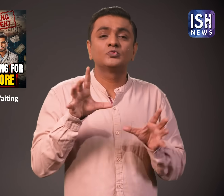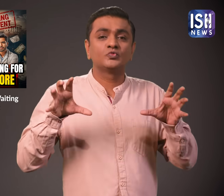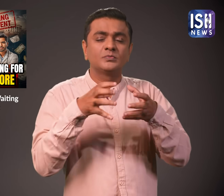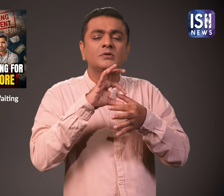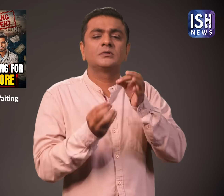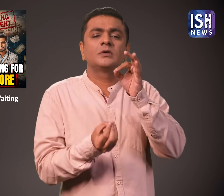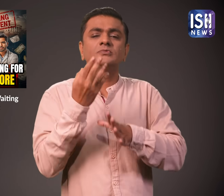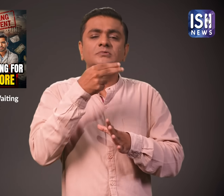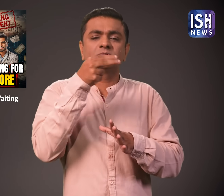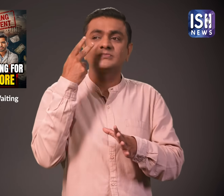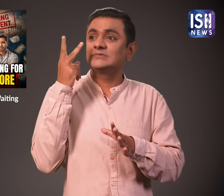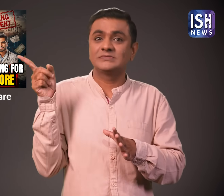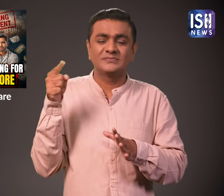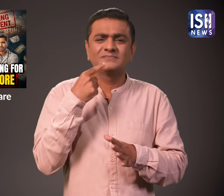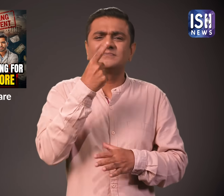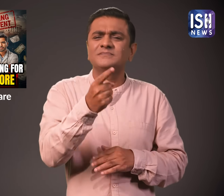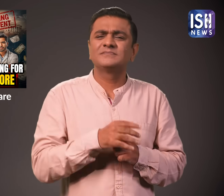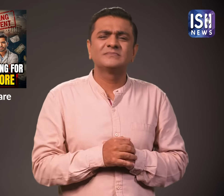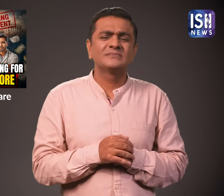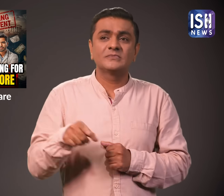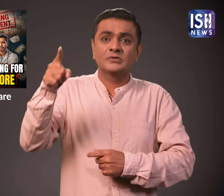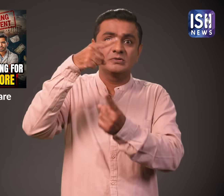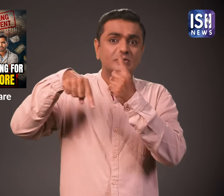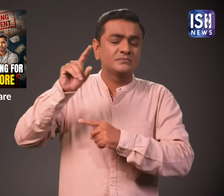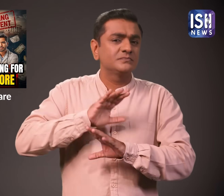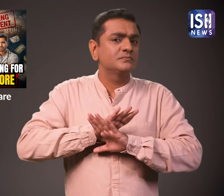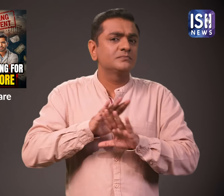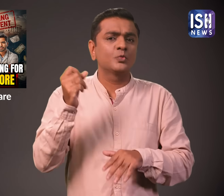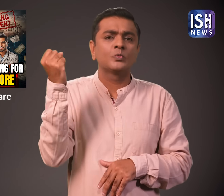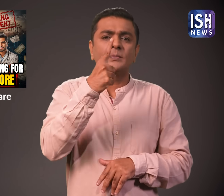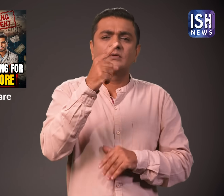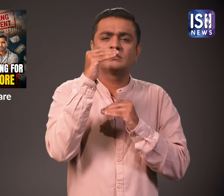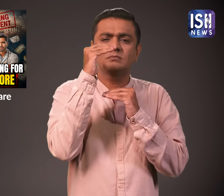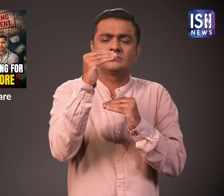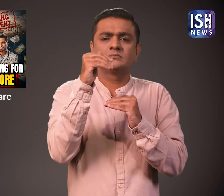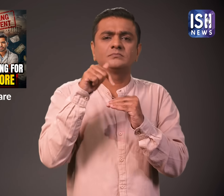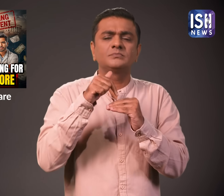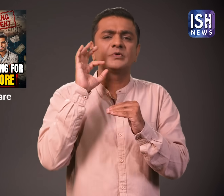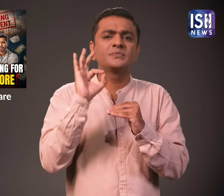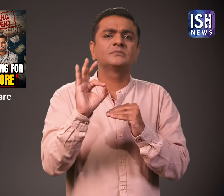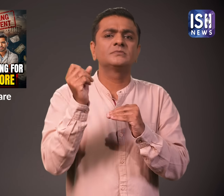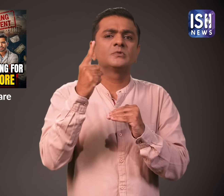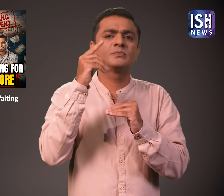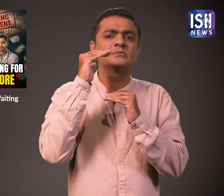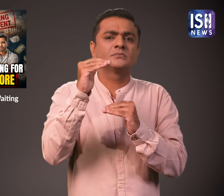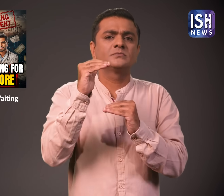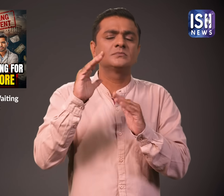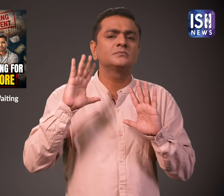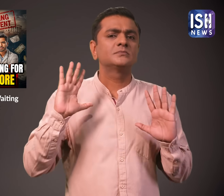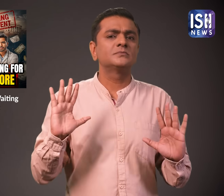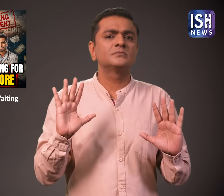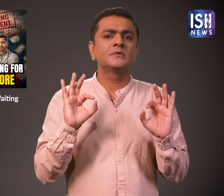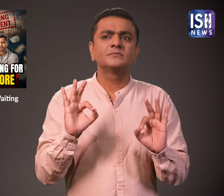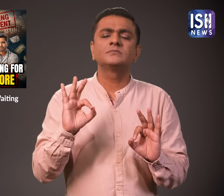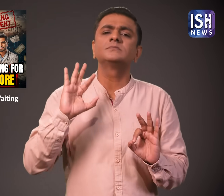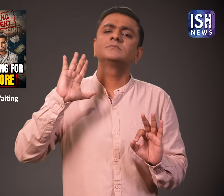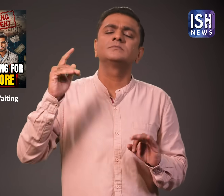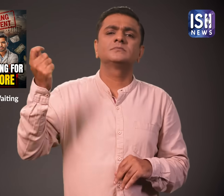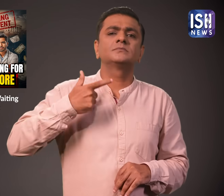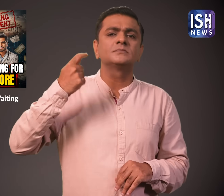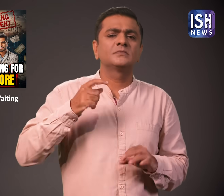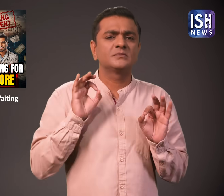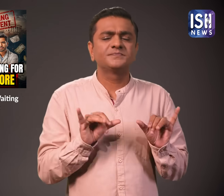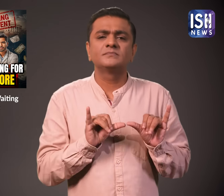One Association argued the government should pay within one month to ease treatment.